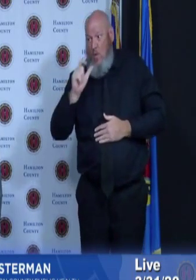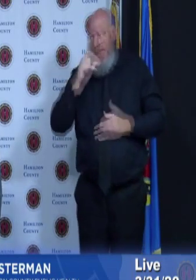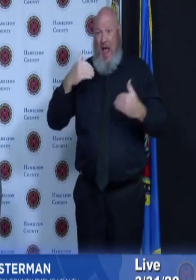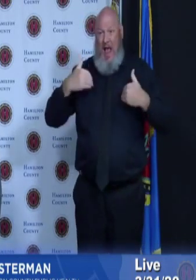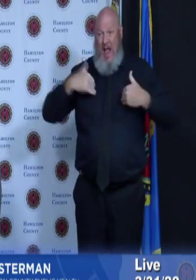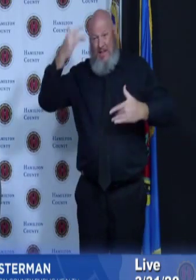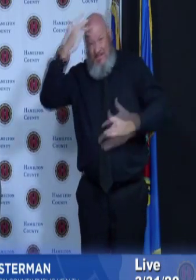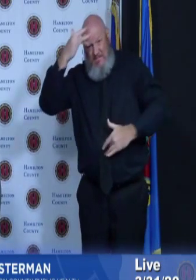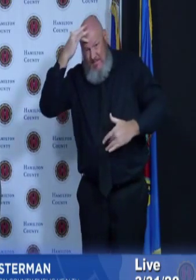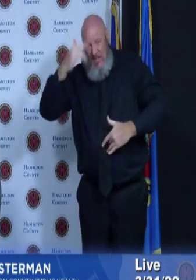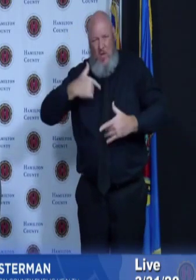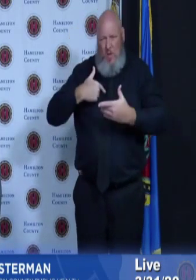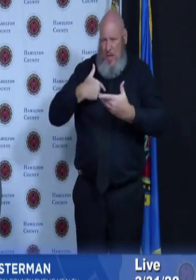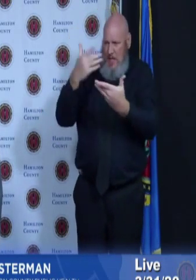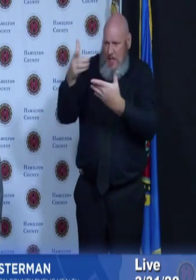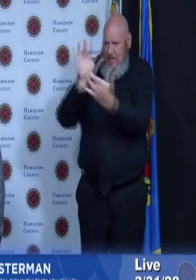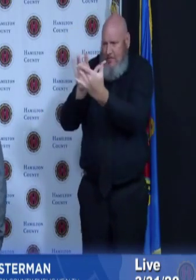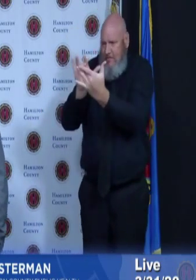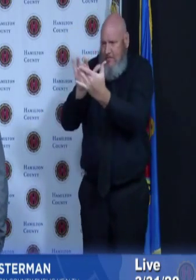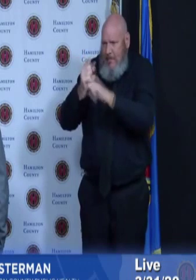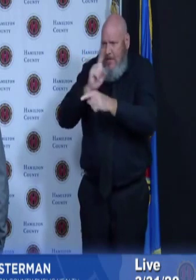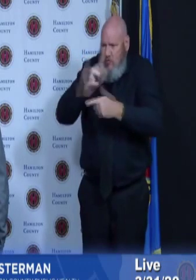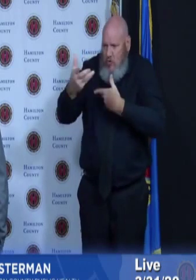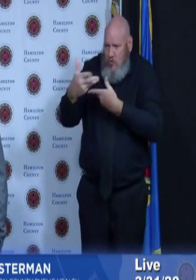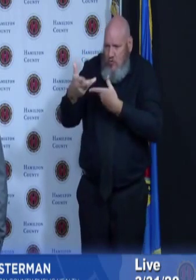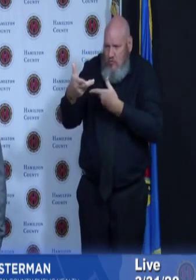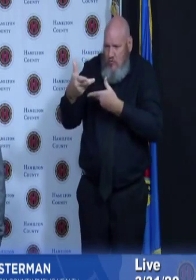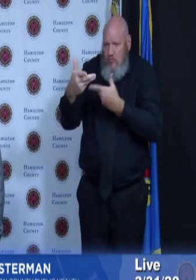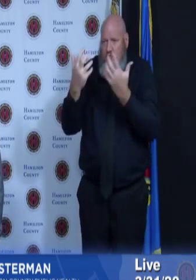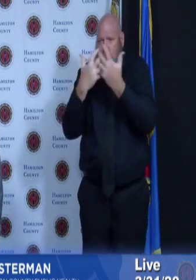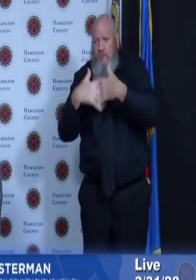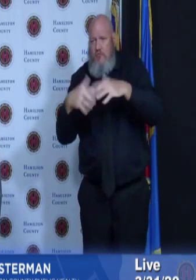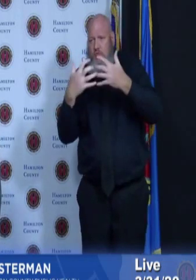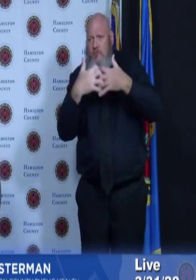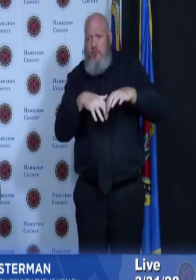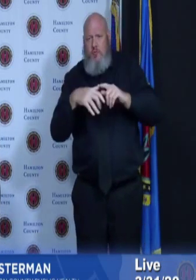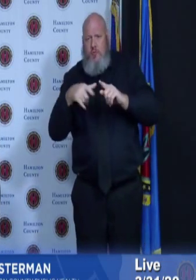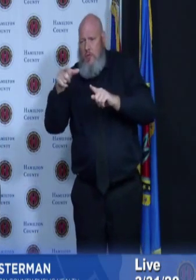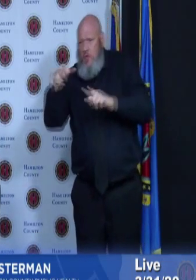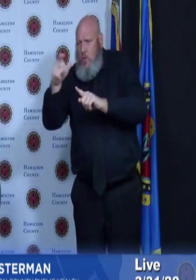been been getting inundated with phone calls regarding businesses and whether